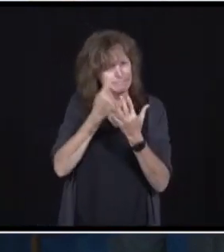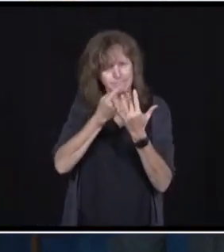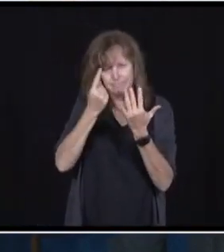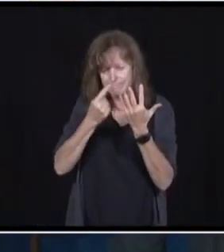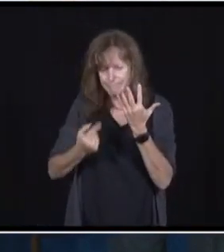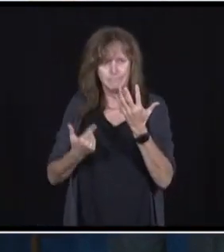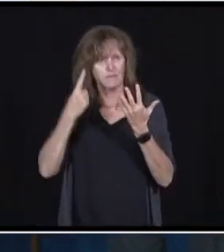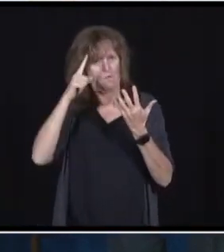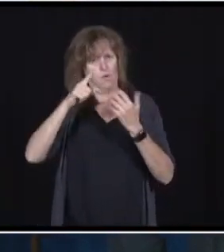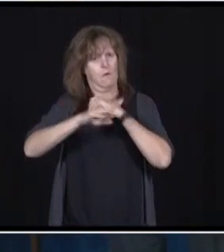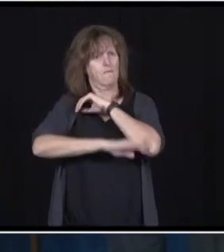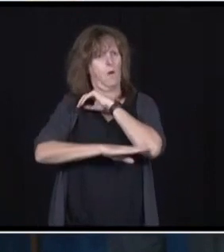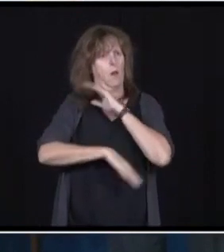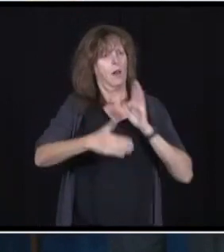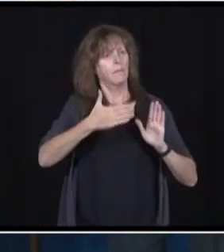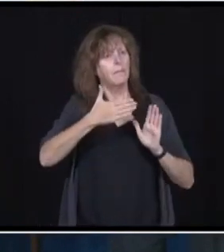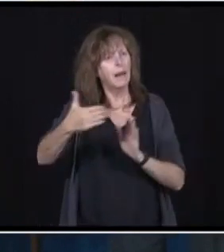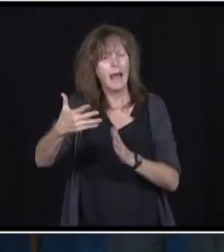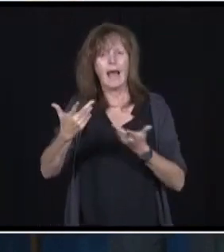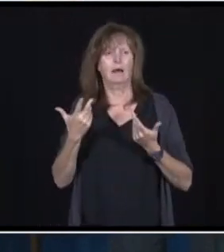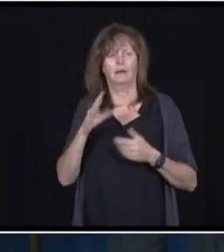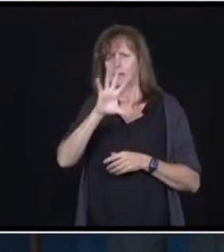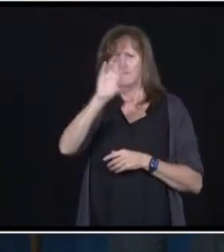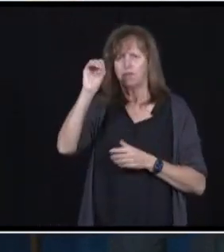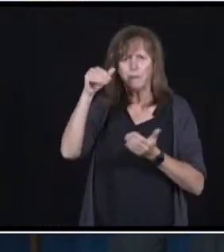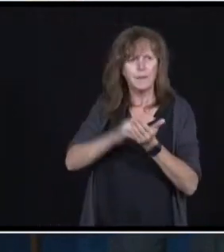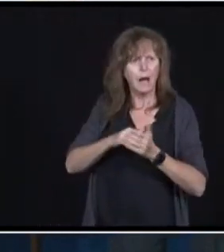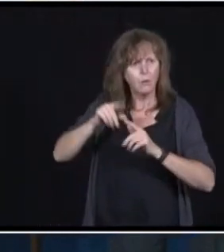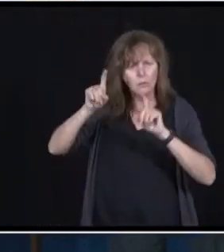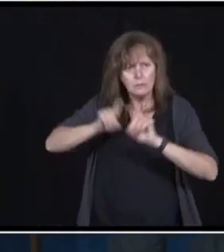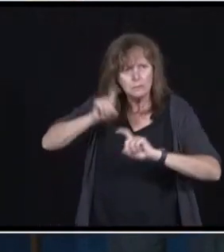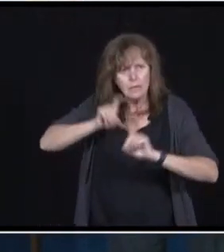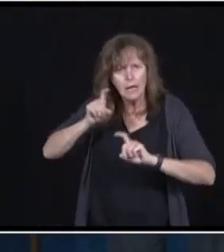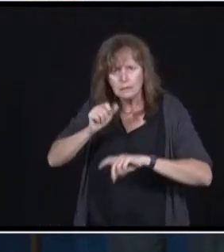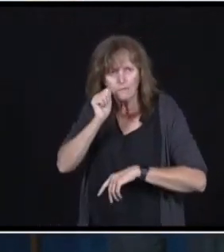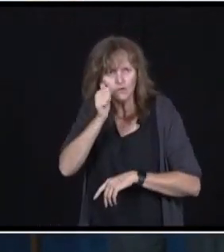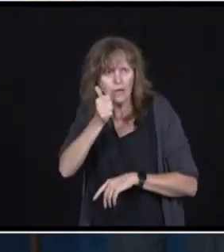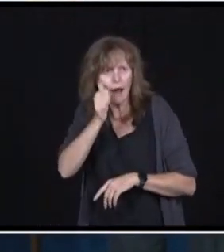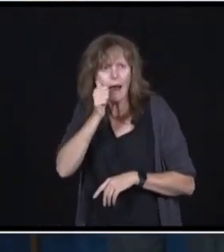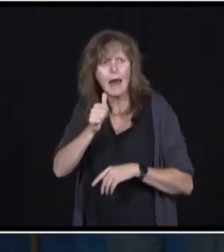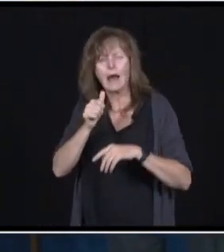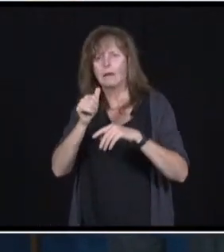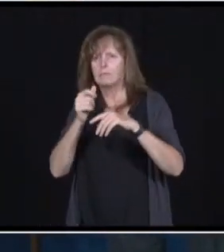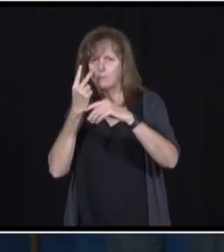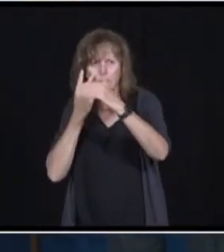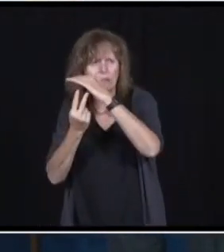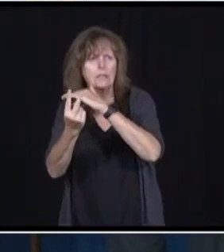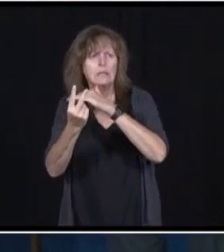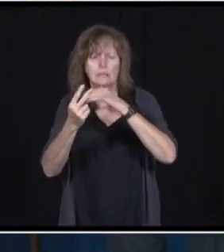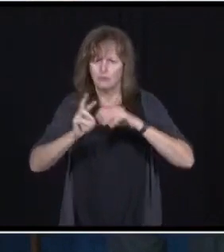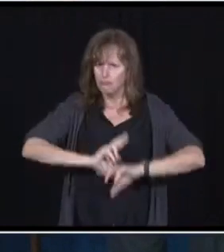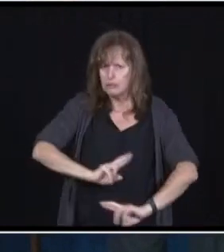well. As we prepare for the other issues that we are facing, floozies and coming forward, the number of people that are